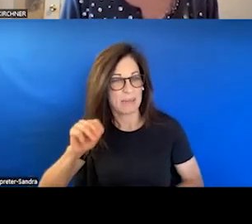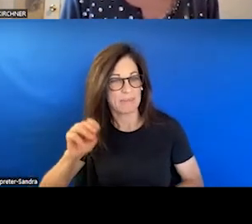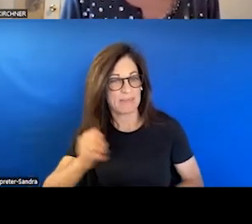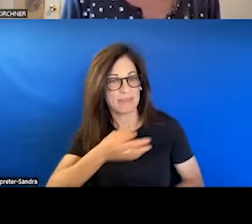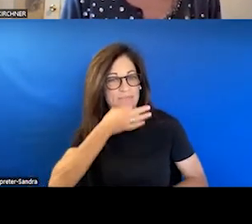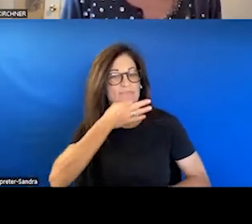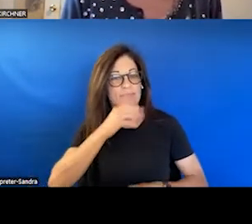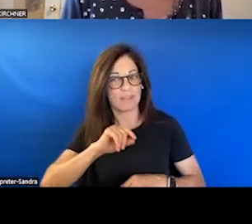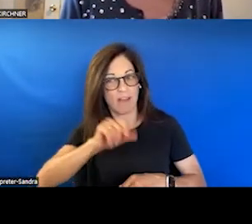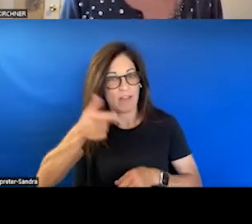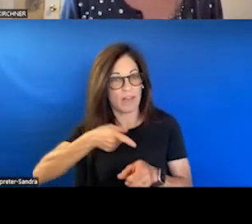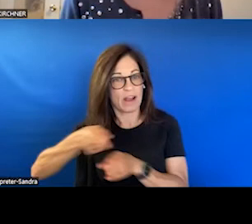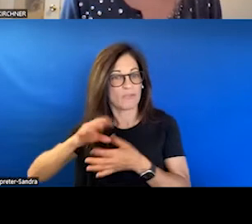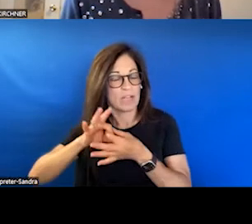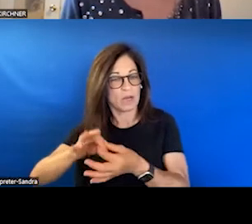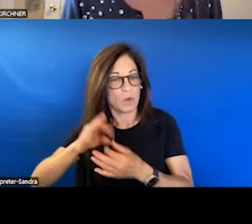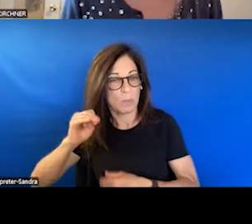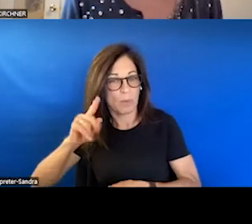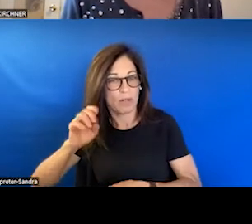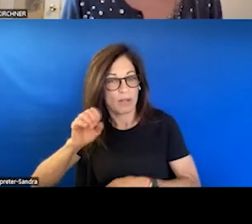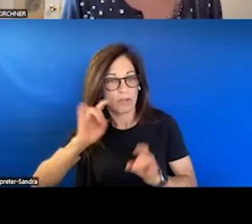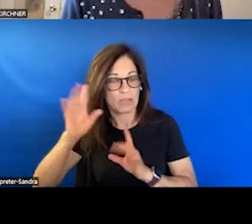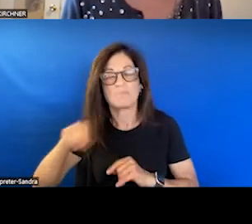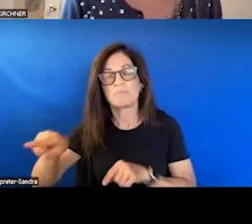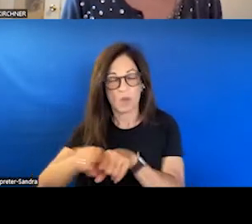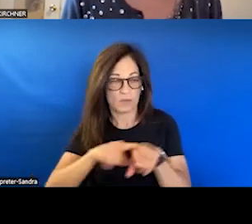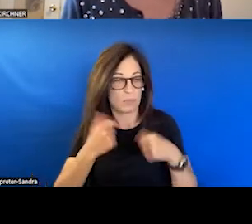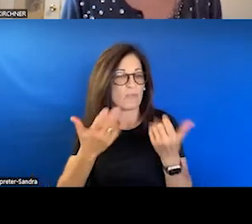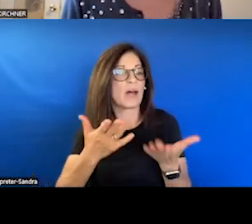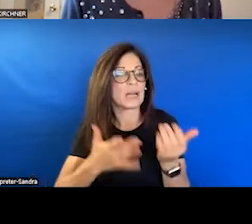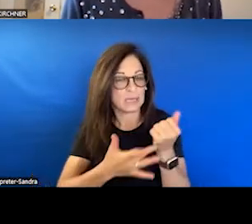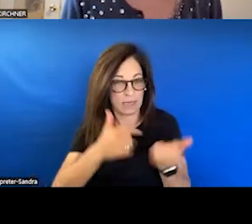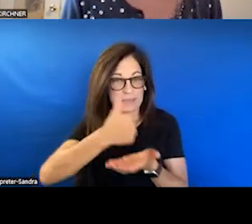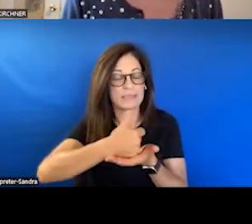RELAYED TO MOBILE CRISIS. HAVE ALSO BEEN, BEEN, PROVIDING TECHNICAL ASSISTANCE TO STATE.